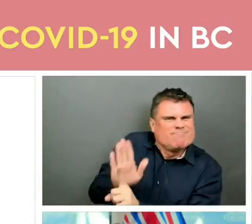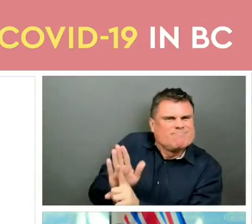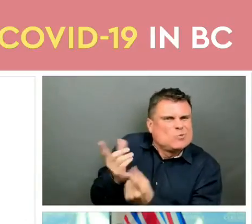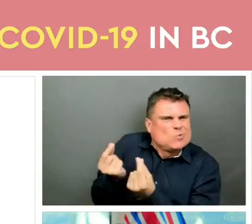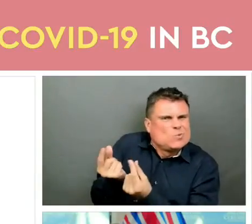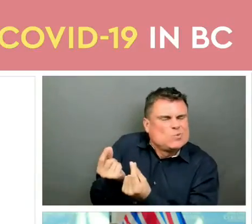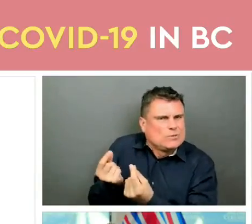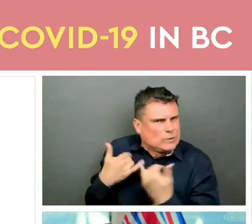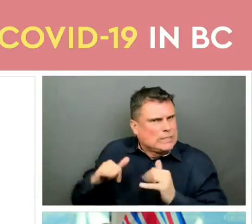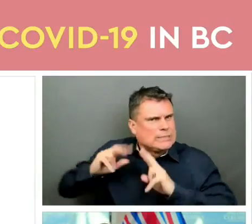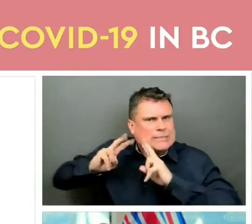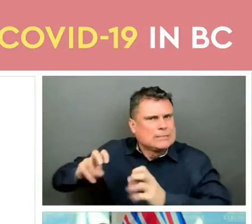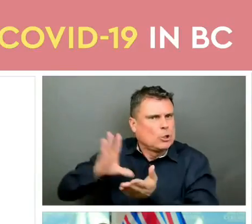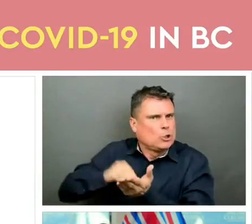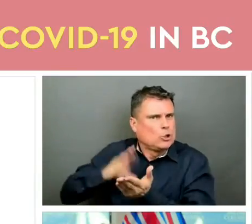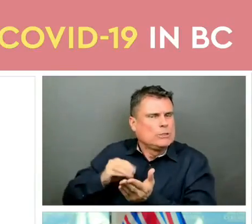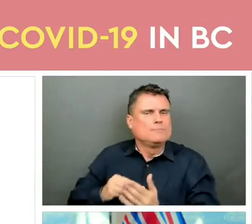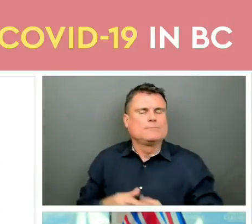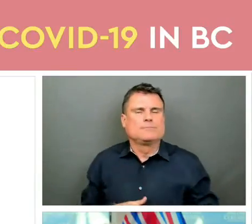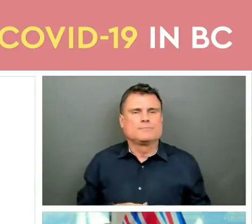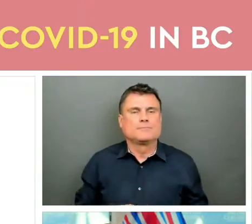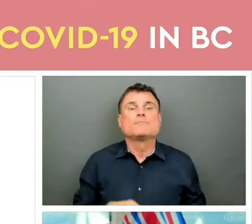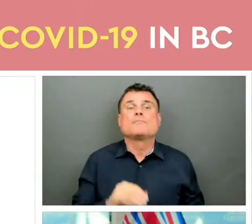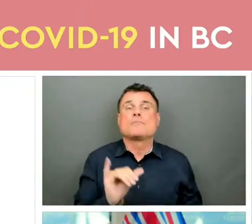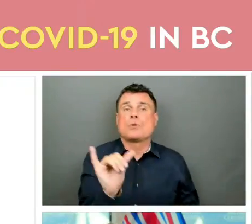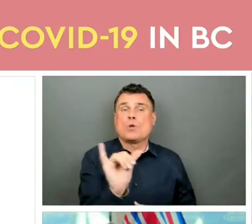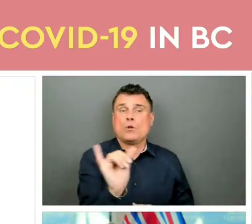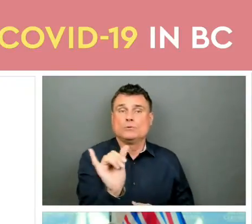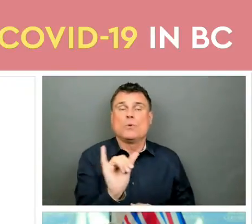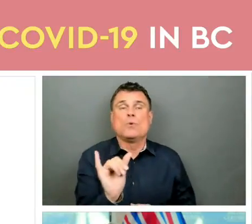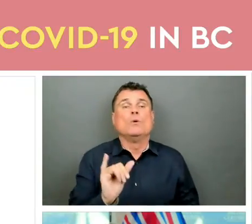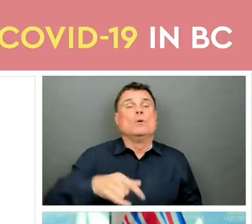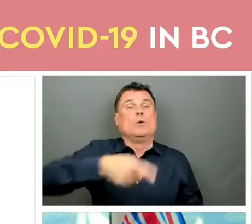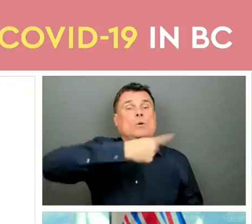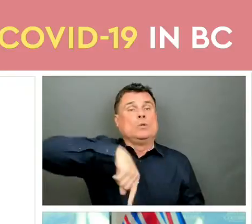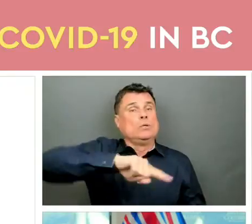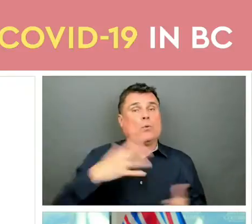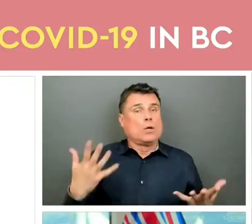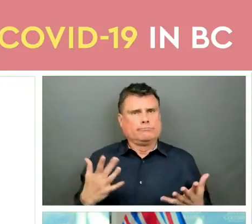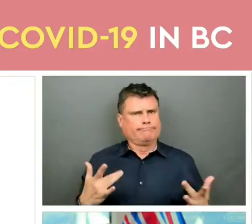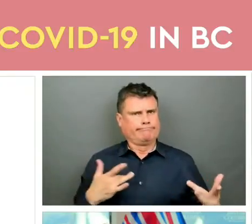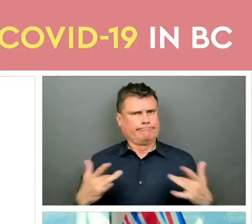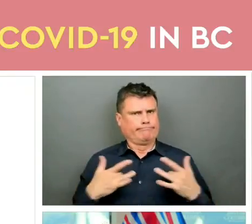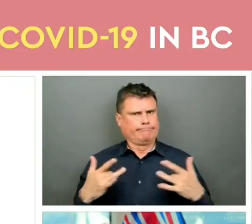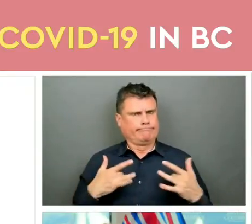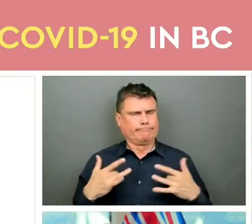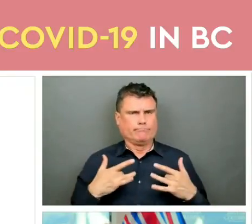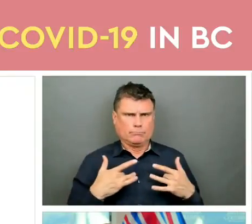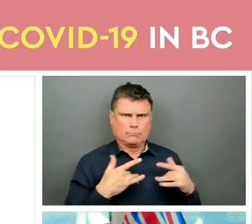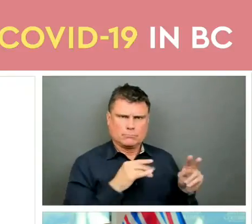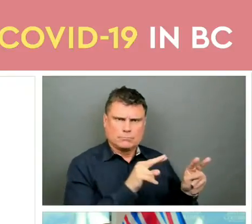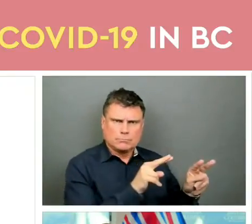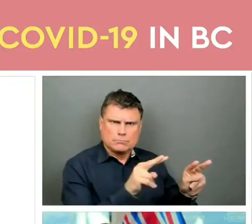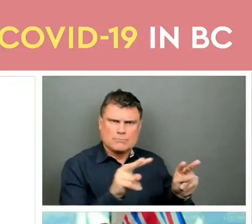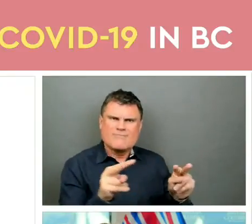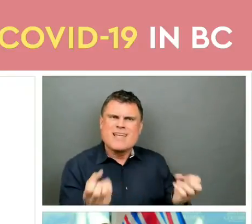the variant s of concern in British Columbia right now. The other thing we have been concerned about and monitoring is